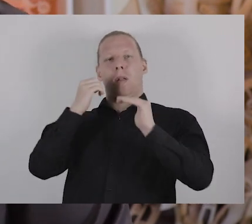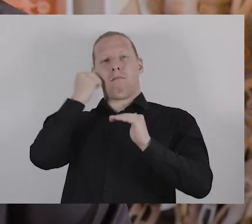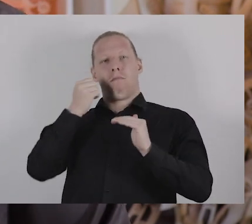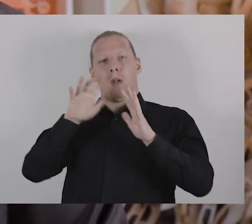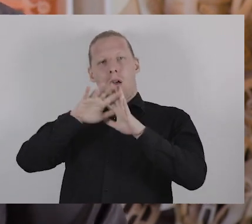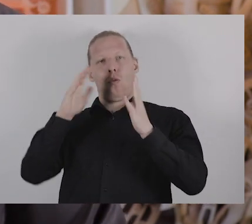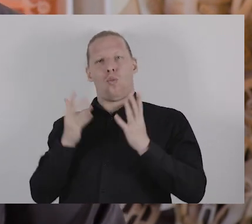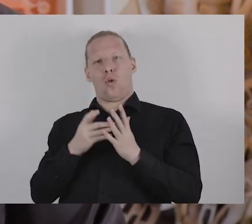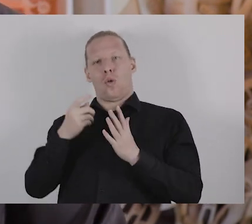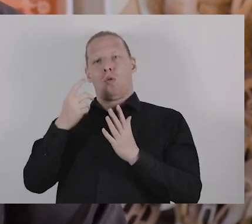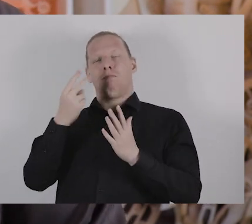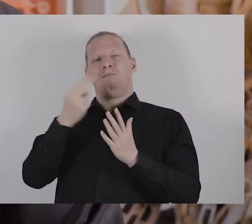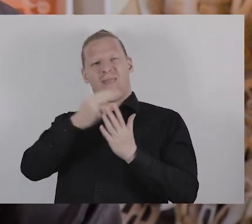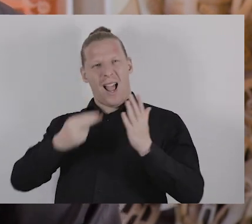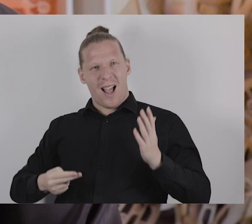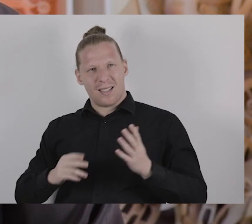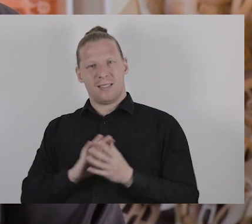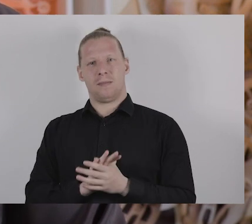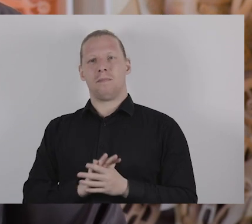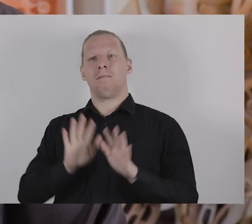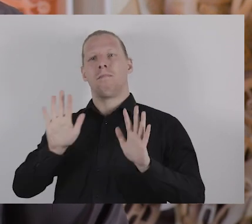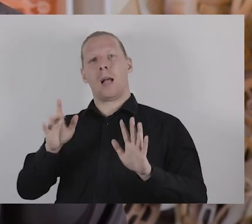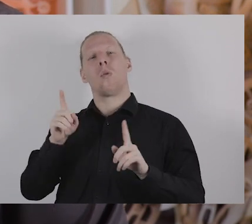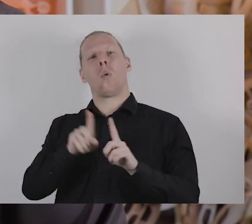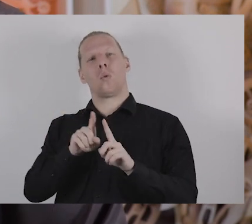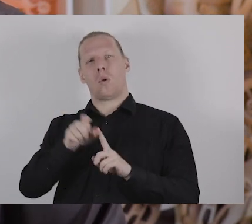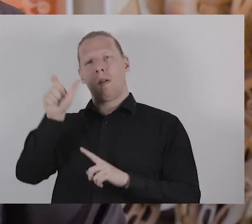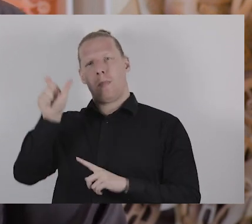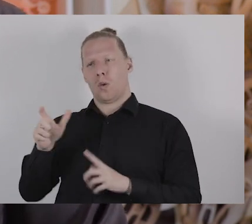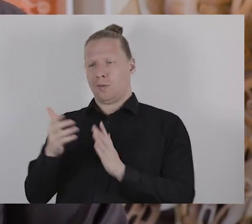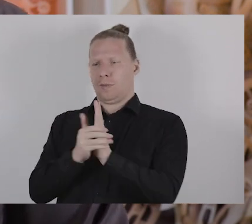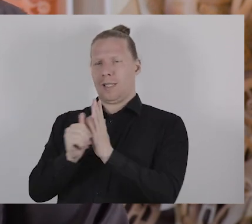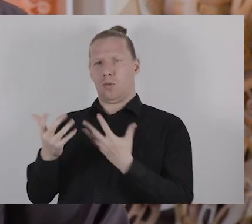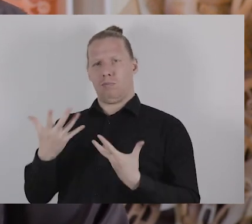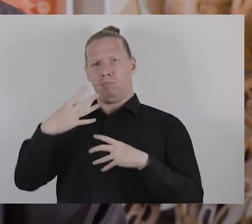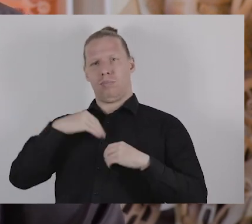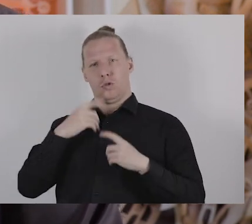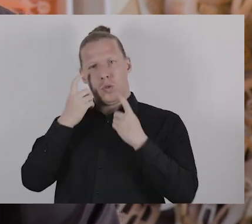of the Māori arts world — someone who is hospitable, caring...